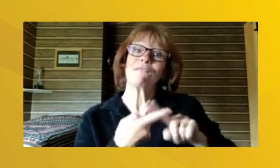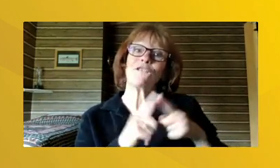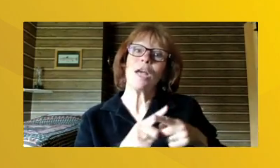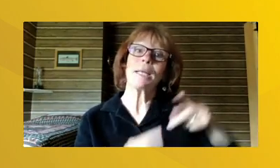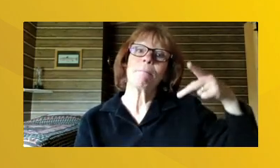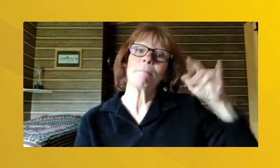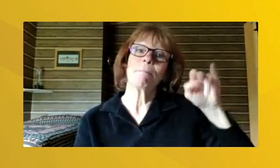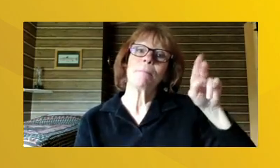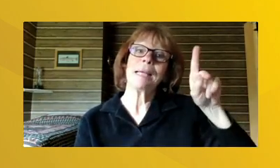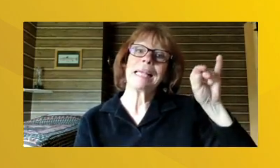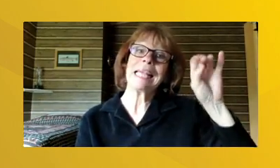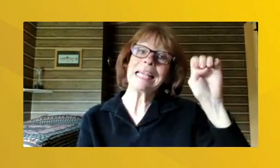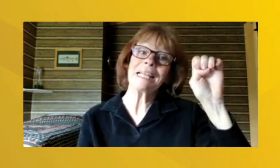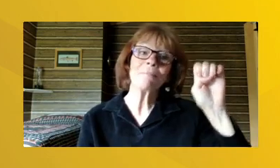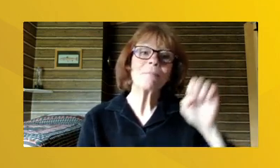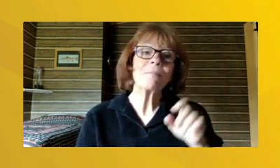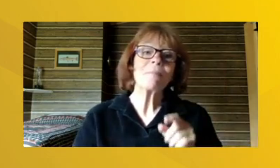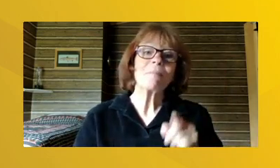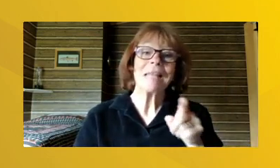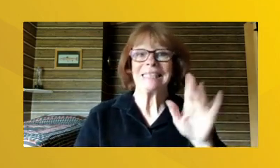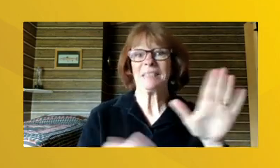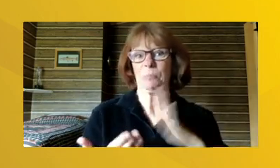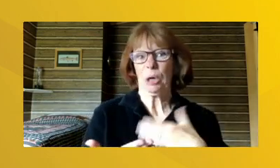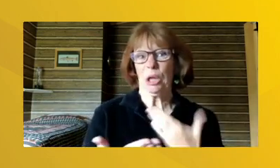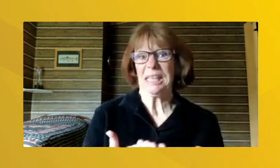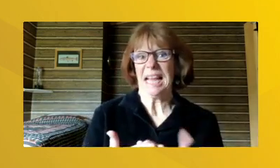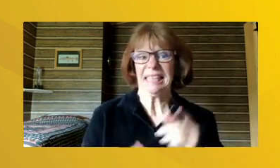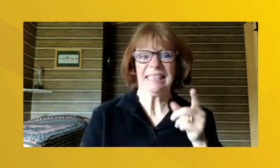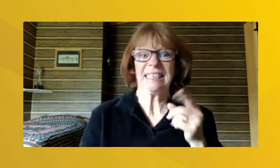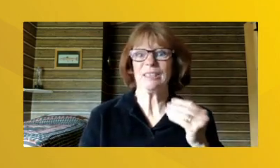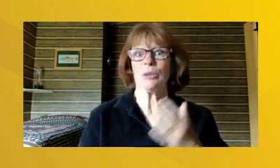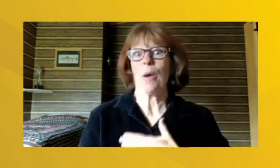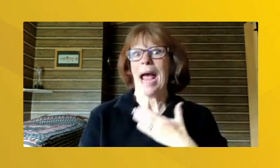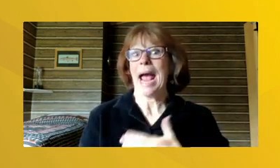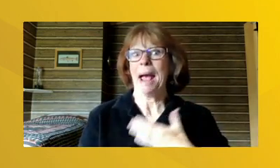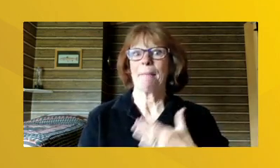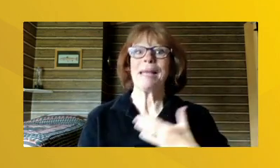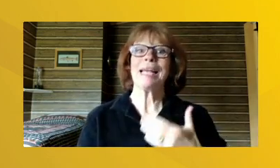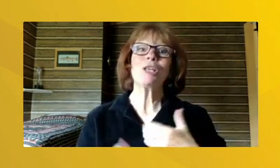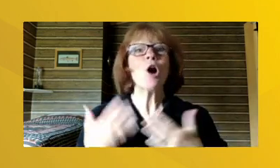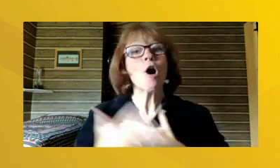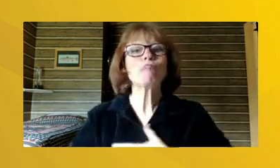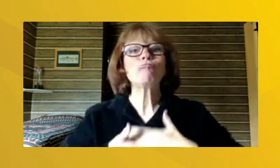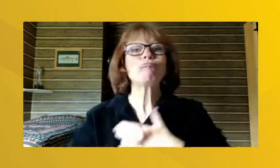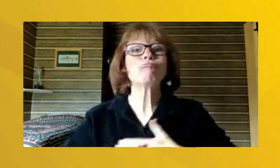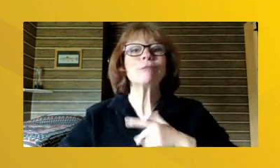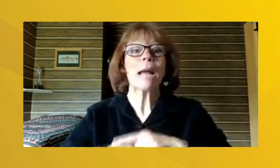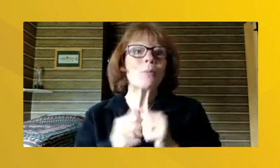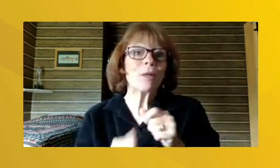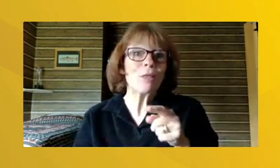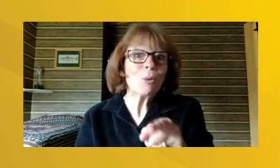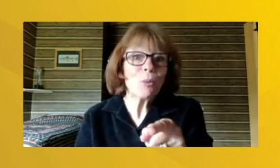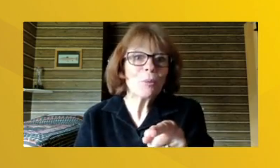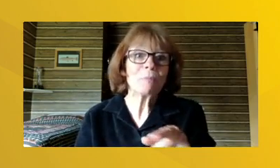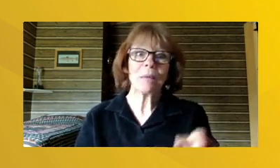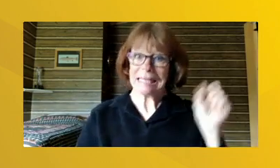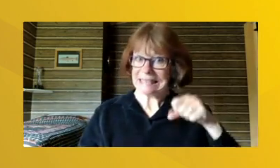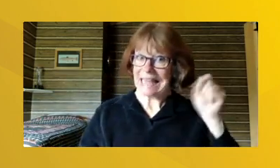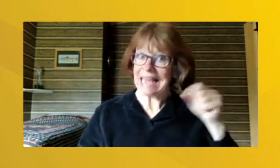It is Pinky's birthday and she is so happy to be sharing it with you. I am. I really am. And with all my Smithsonian friends too.